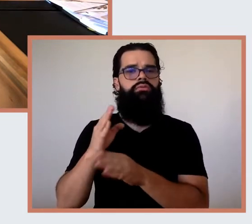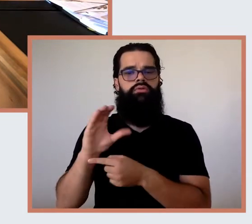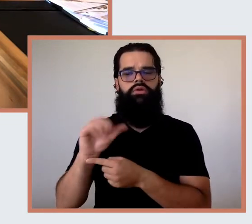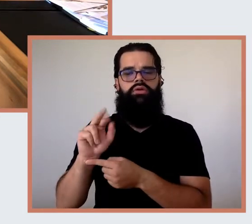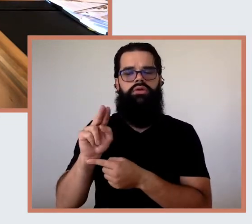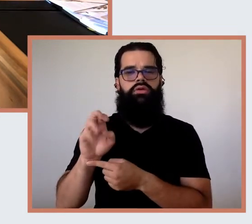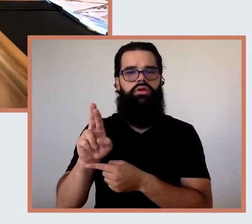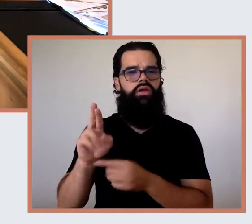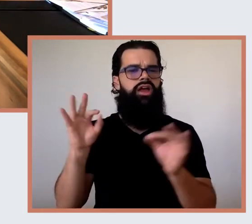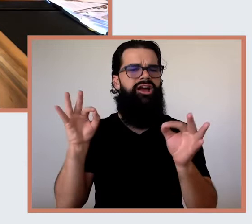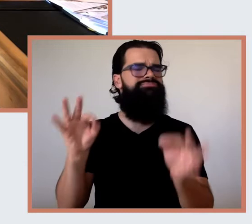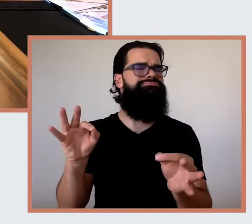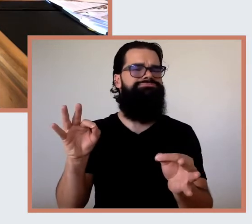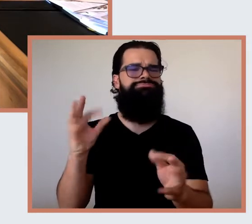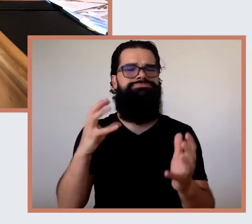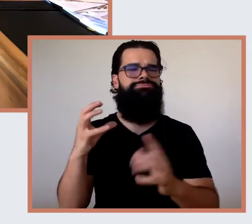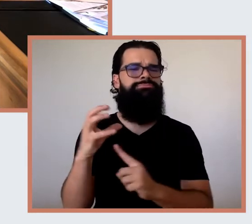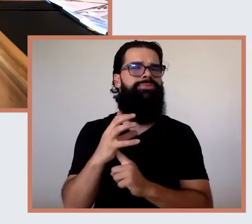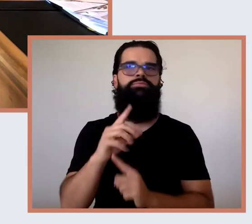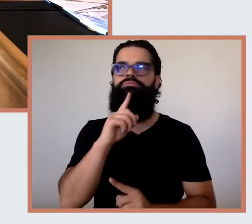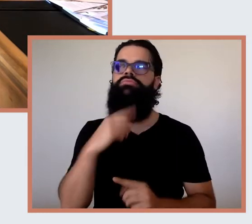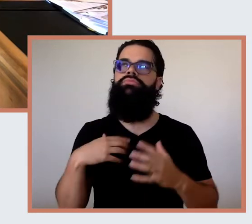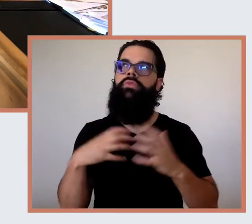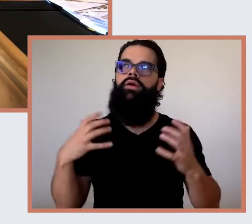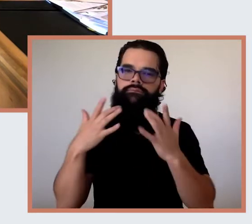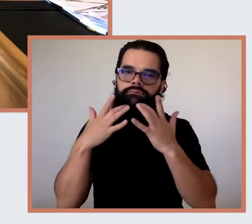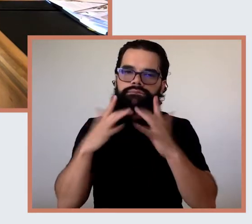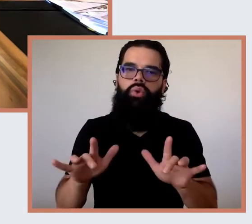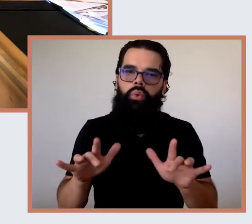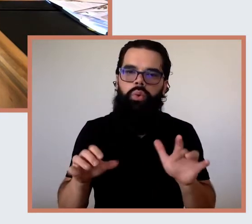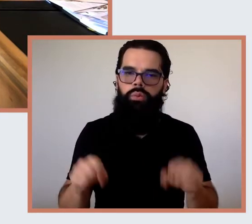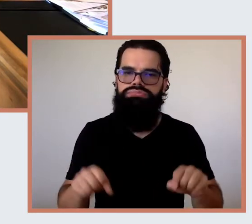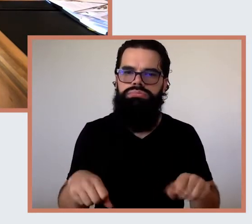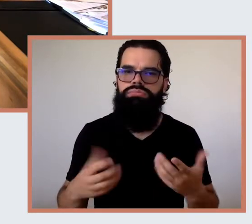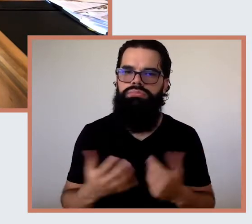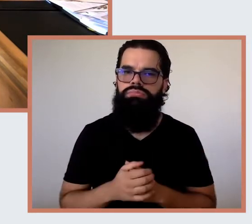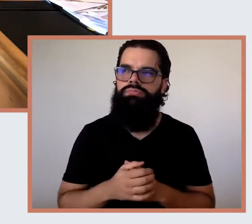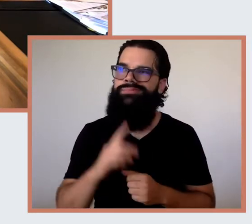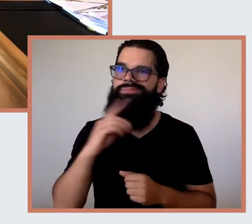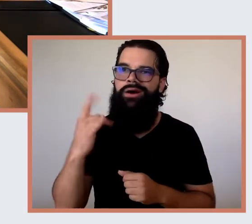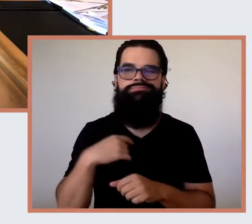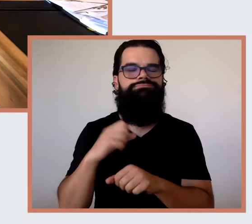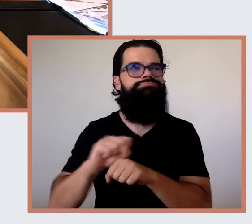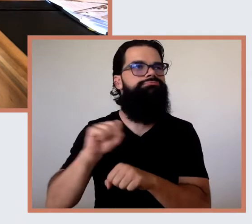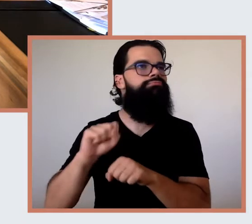that for me, I know I've had an amazing career. I know that I have been incredibly fortunate